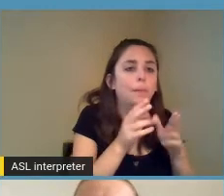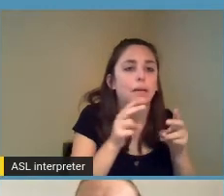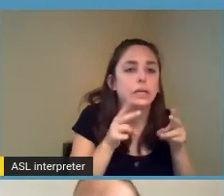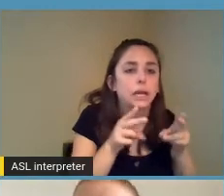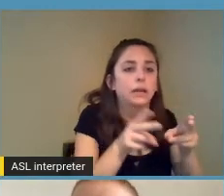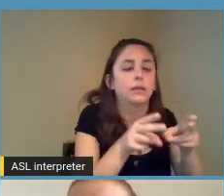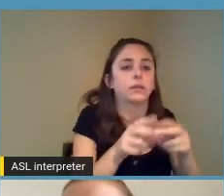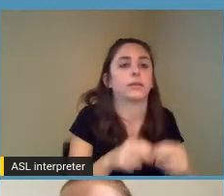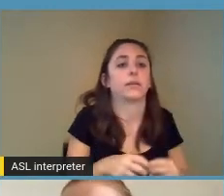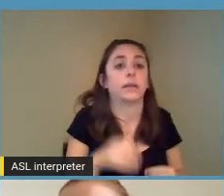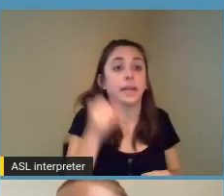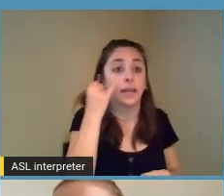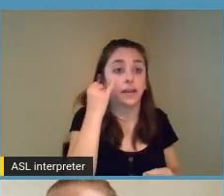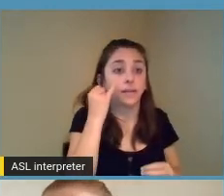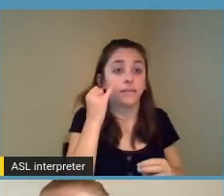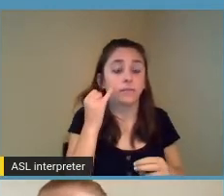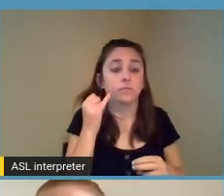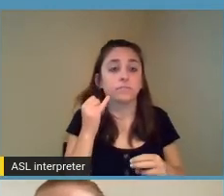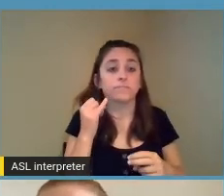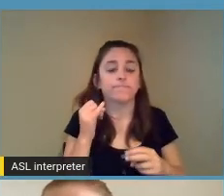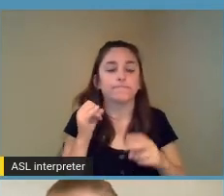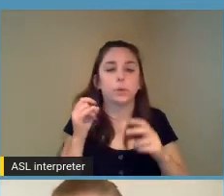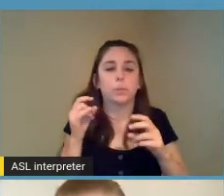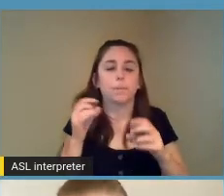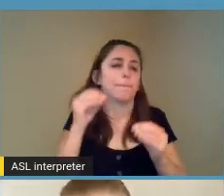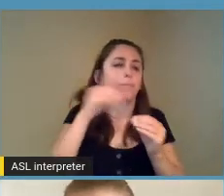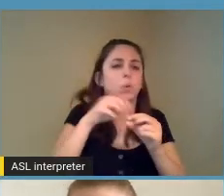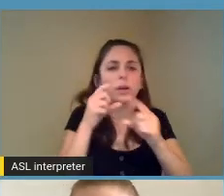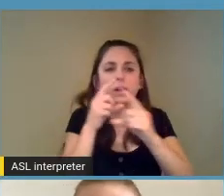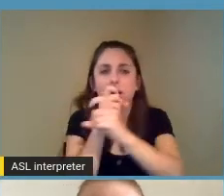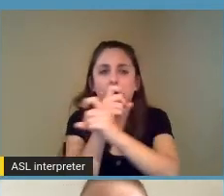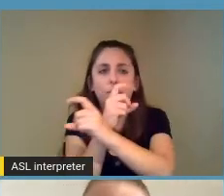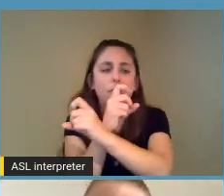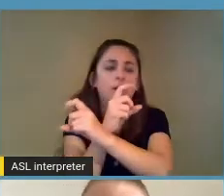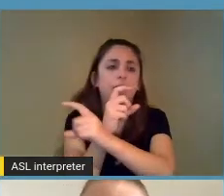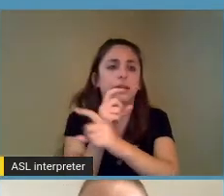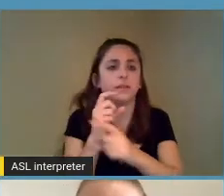you're building a more complex narrative or documentary episode instead what you might